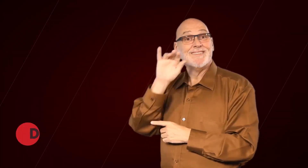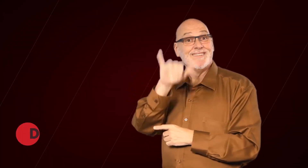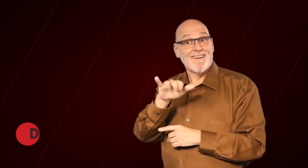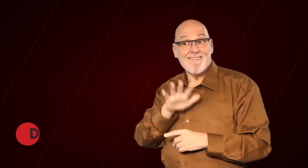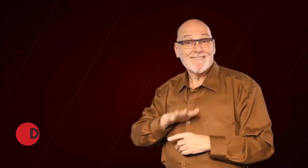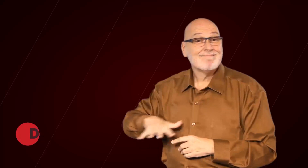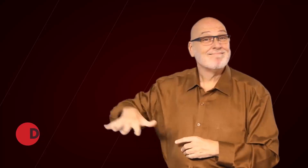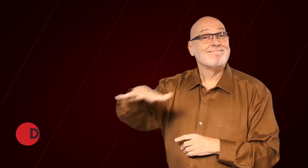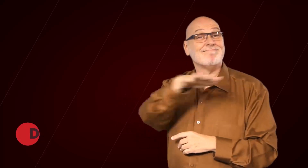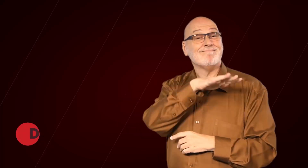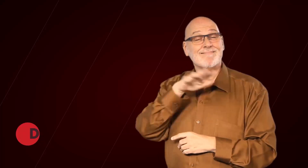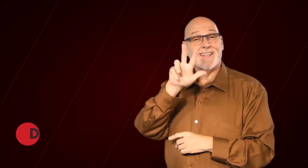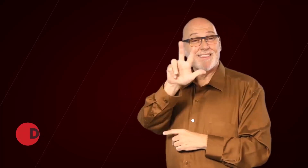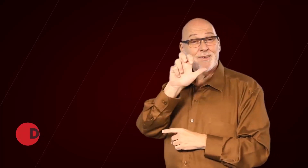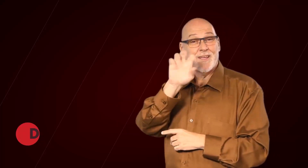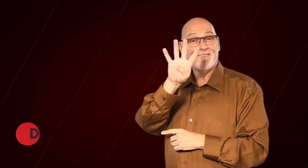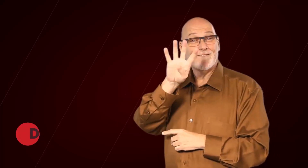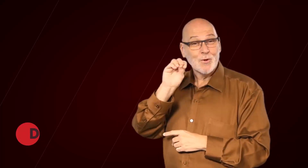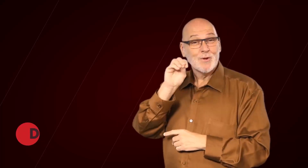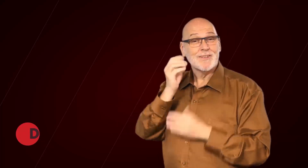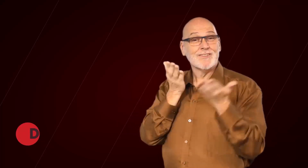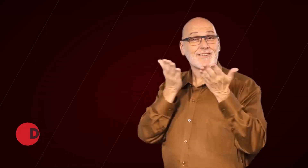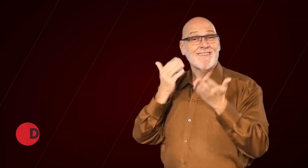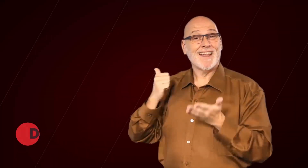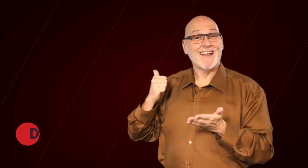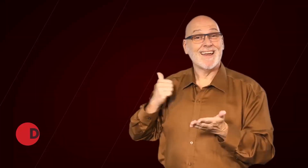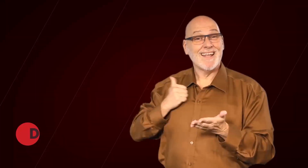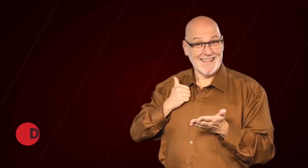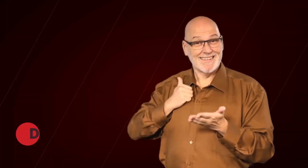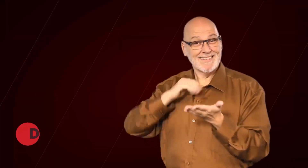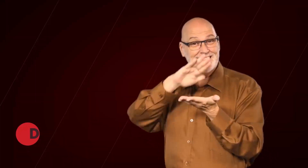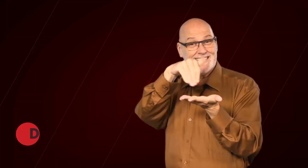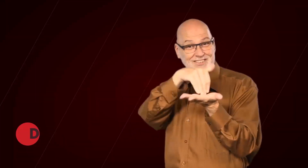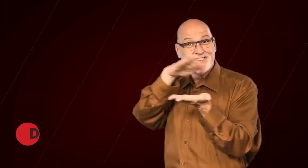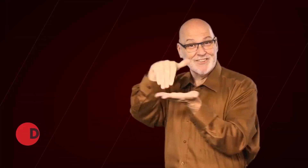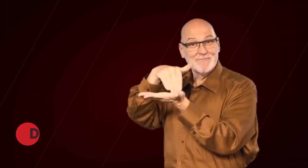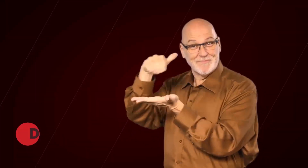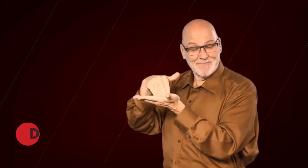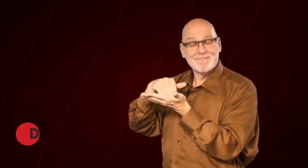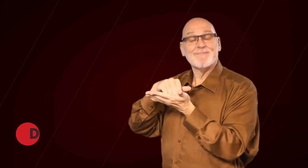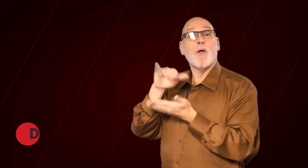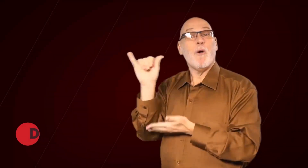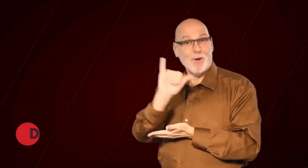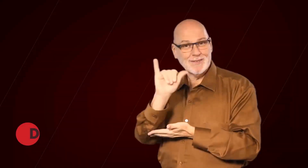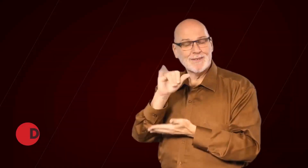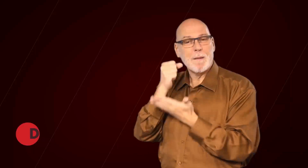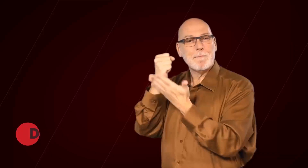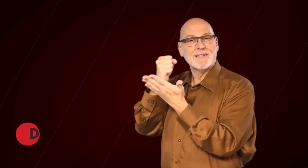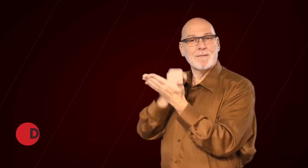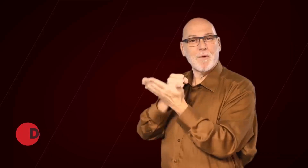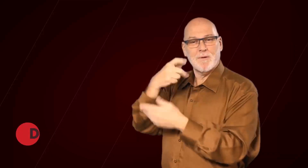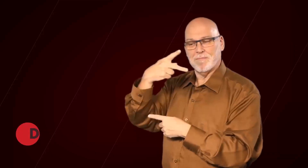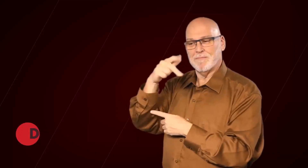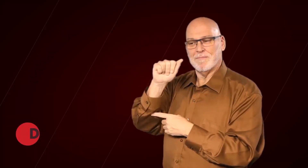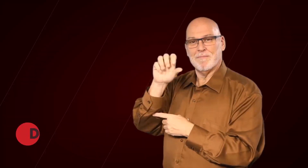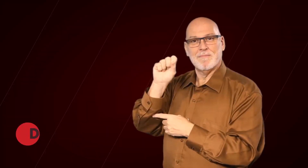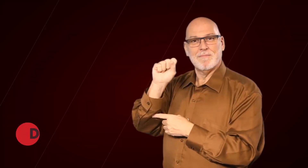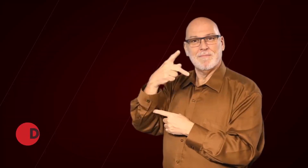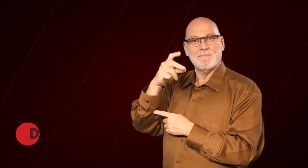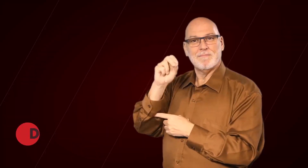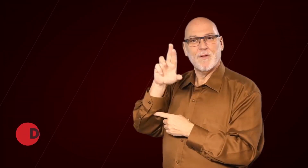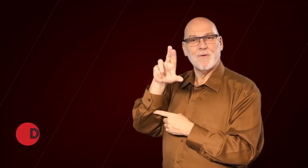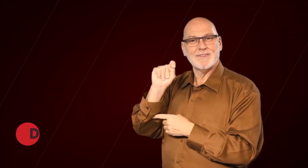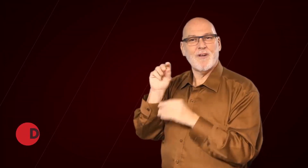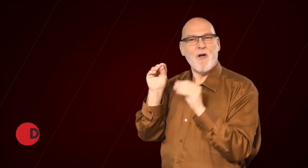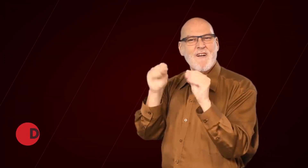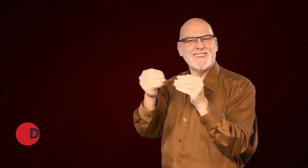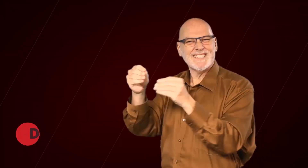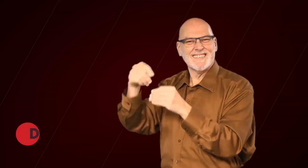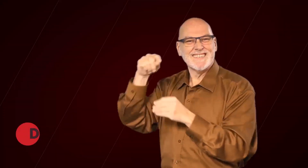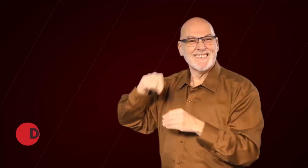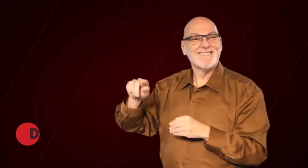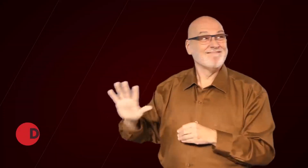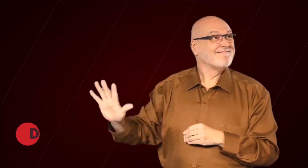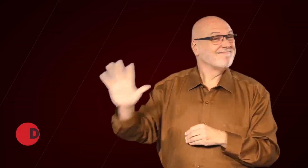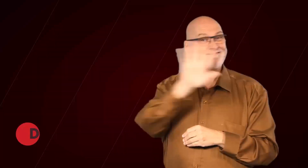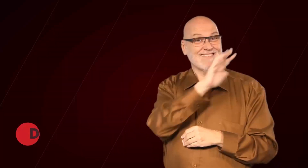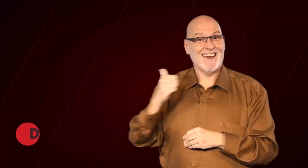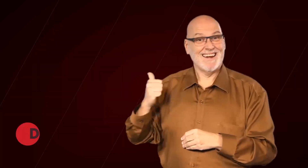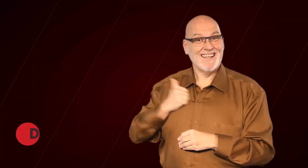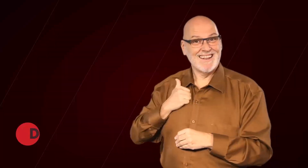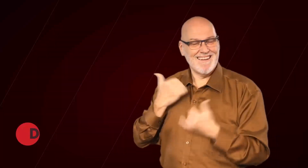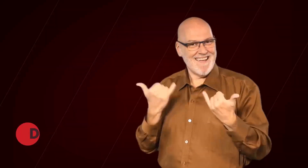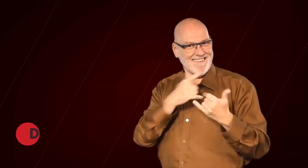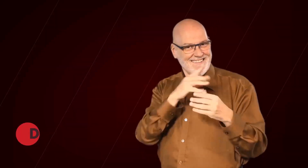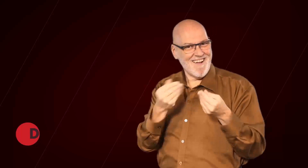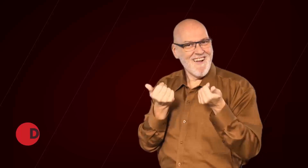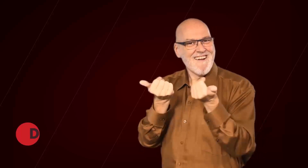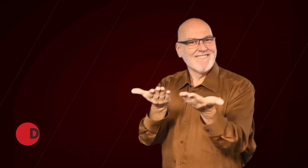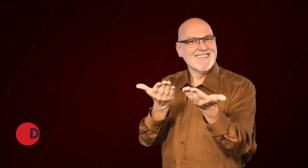all 340 Service Canada Centres and Passport Offices across Canada now offer